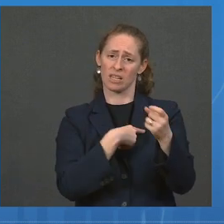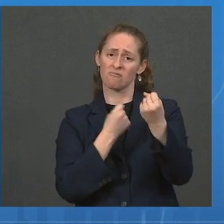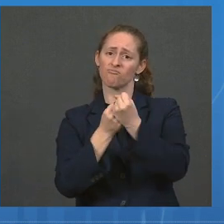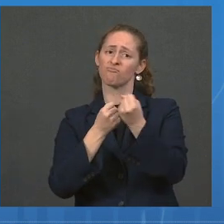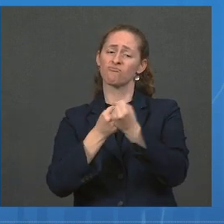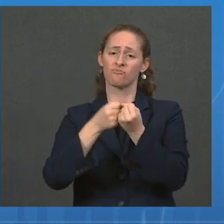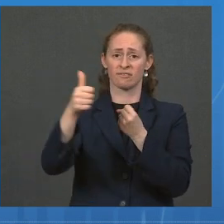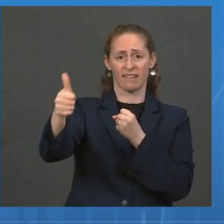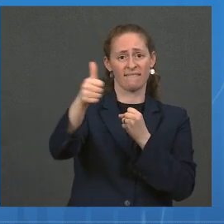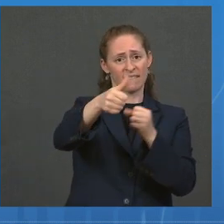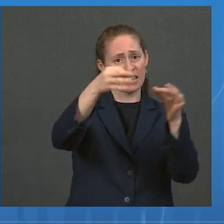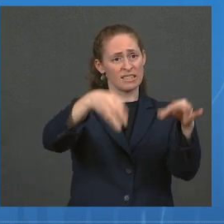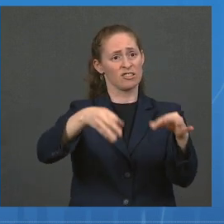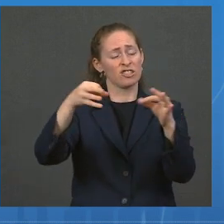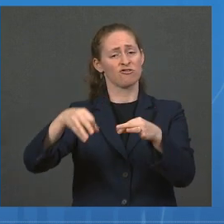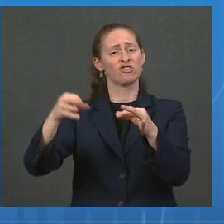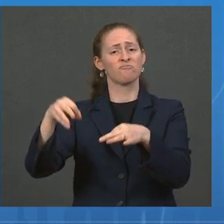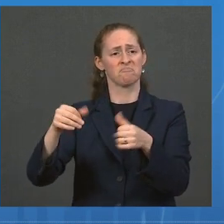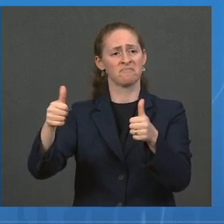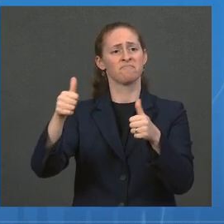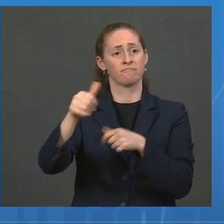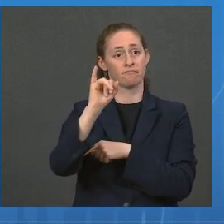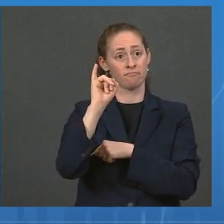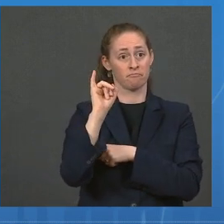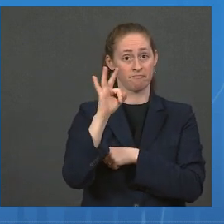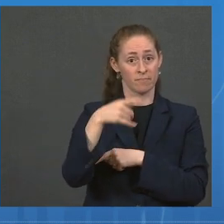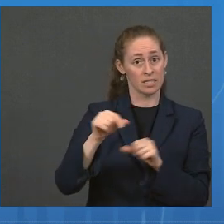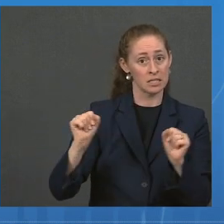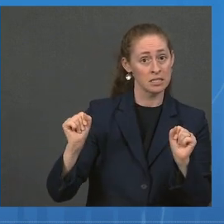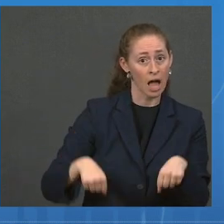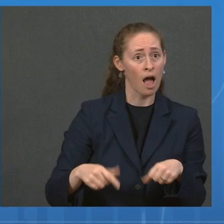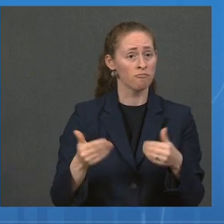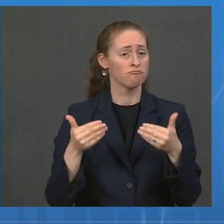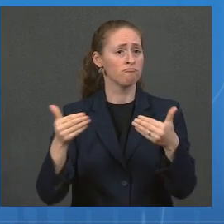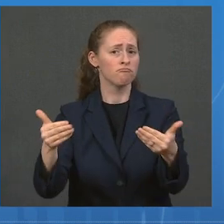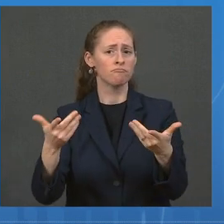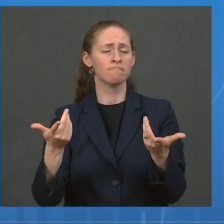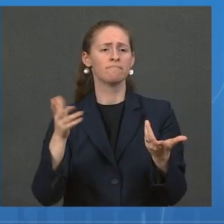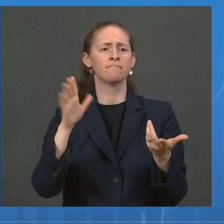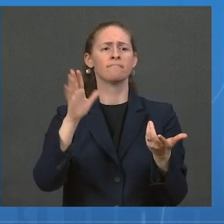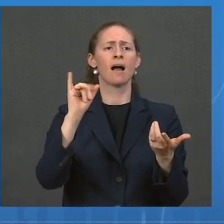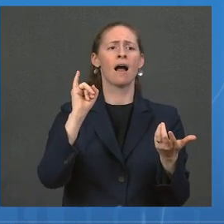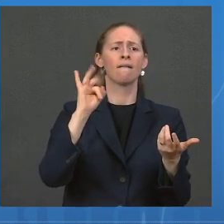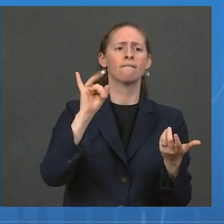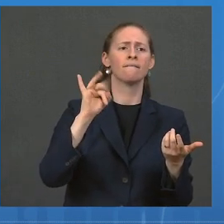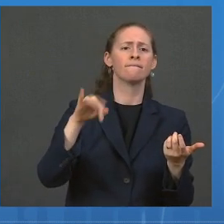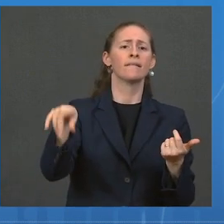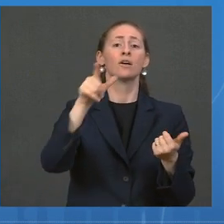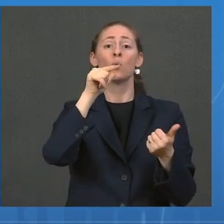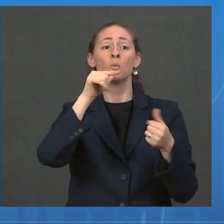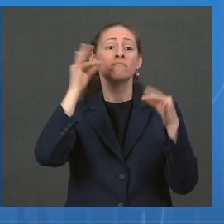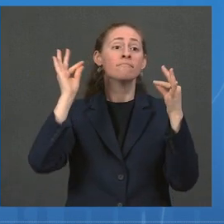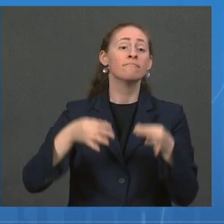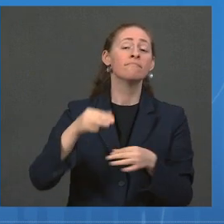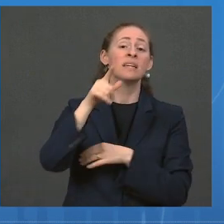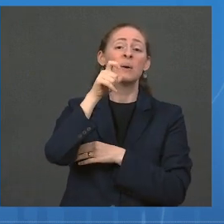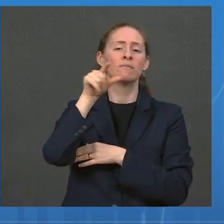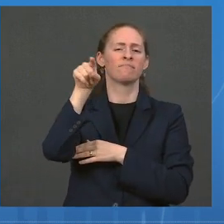that everyone who's eligible get vaccinated. But, again, those decisions should be made at the state and local level. One more question, Kevin.